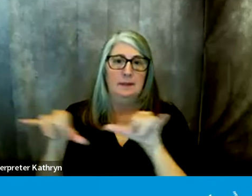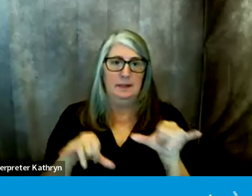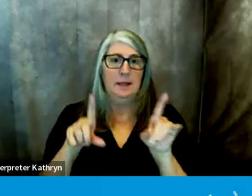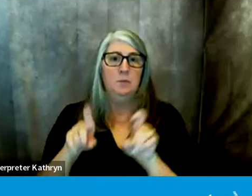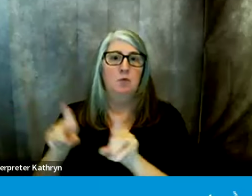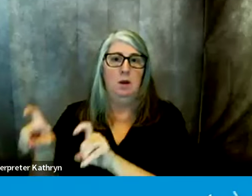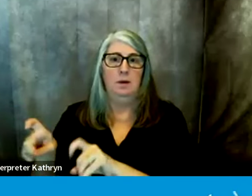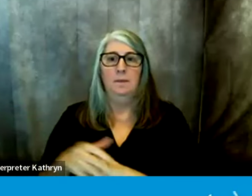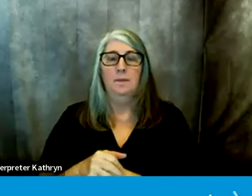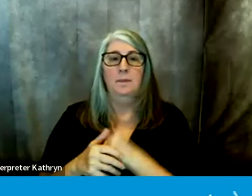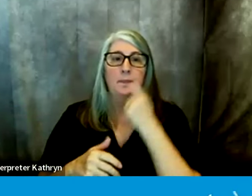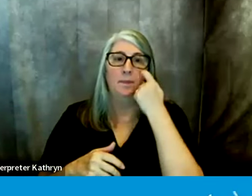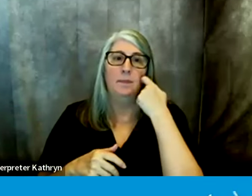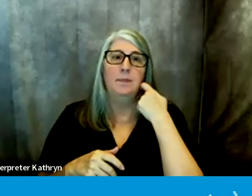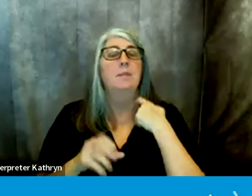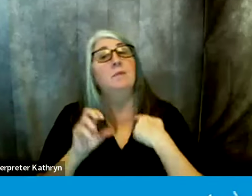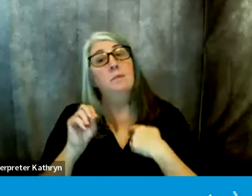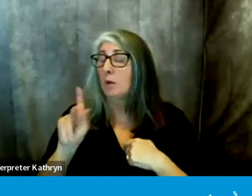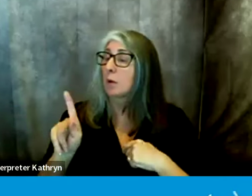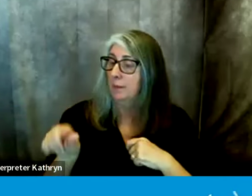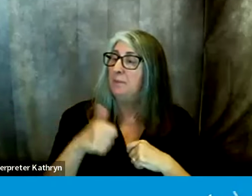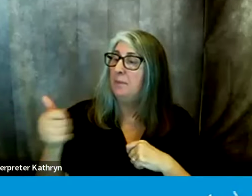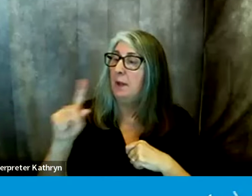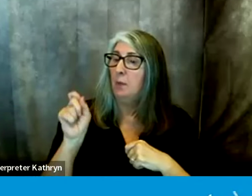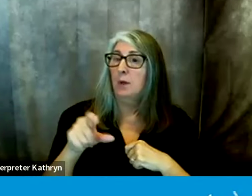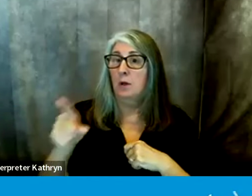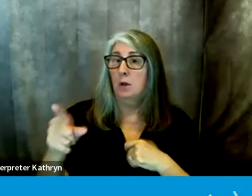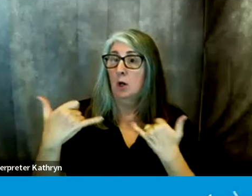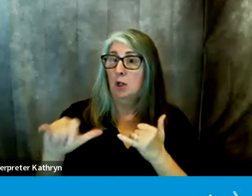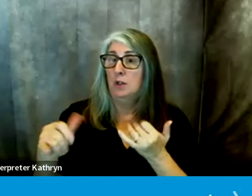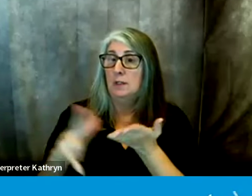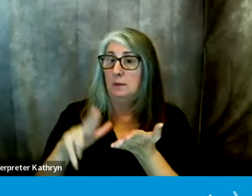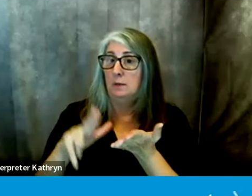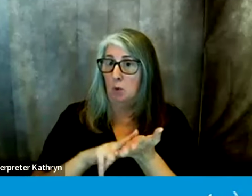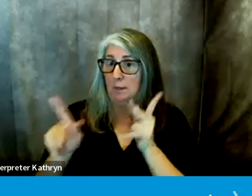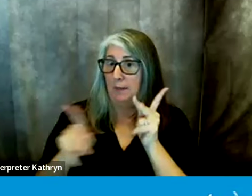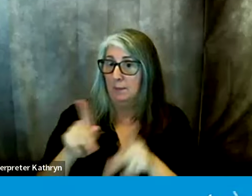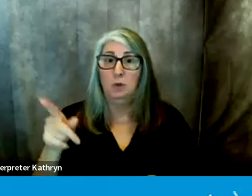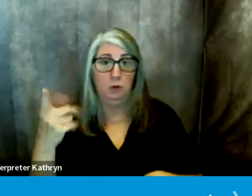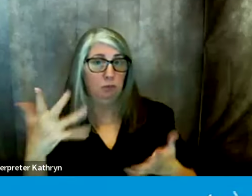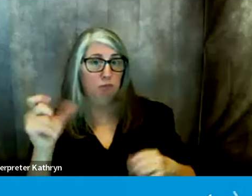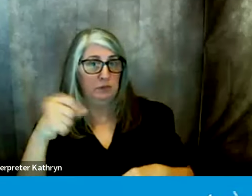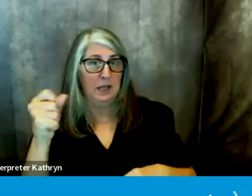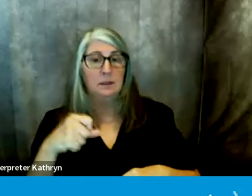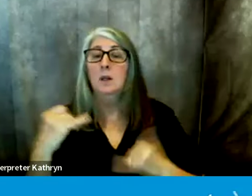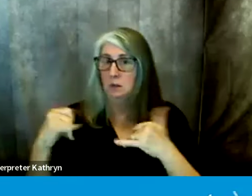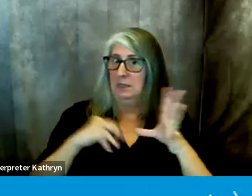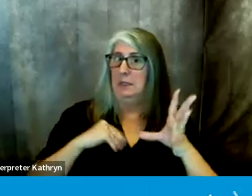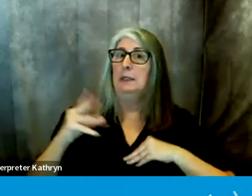There's a question there. Are you still enrolling people? And I believe you said yes, you're still enrolling people. It's not too late.